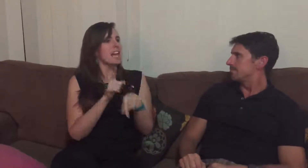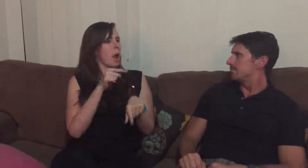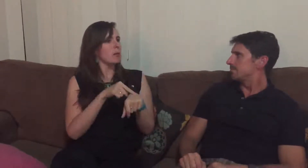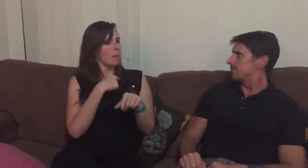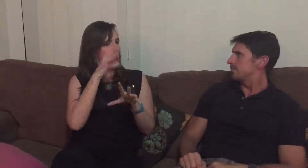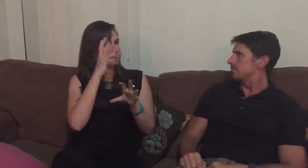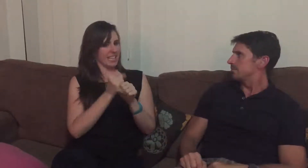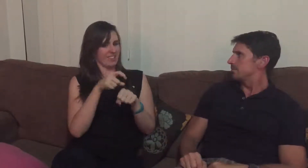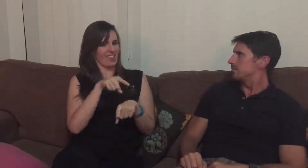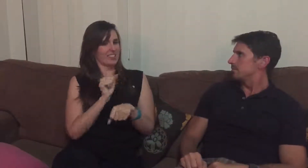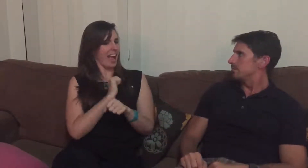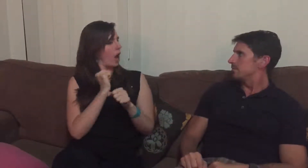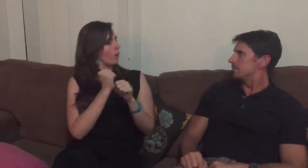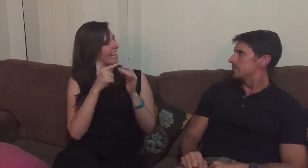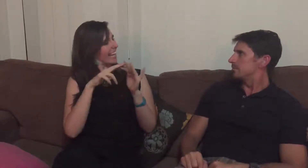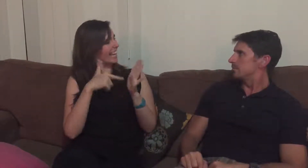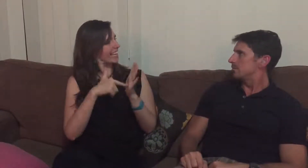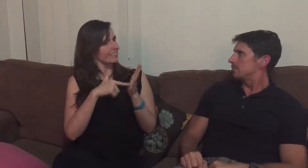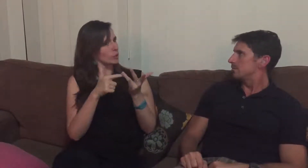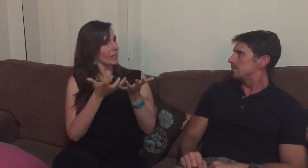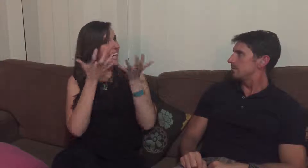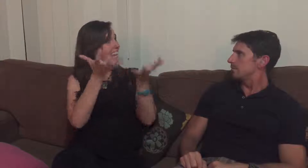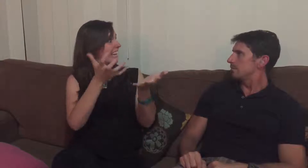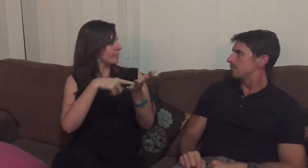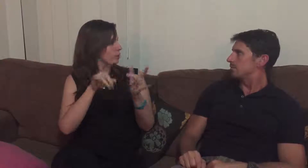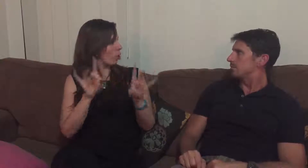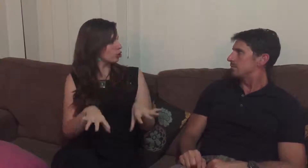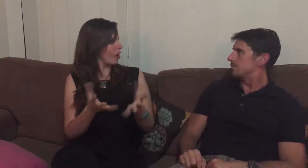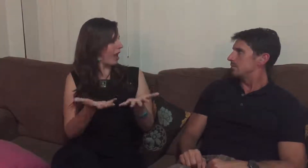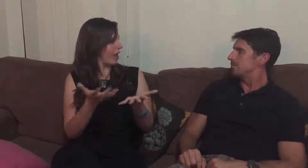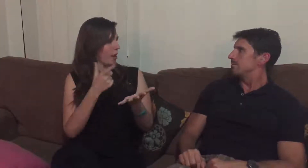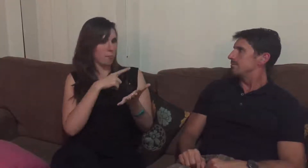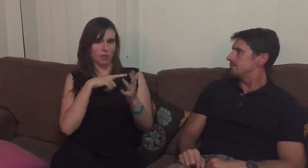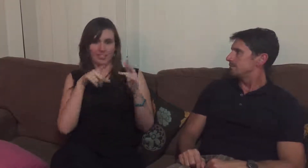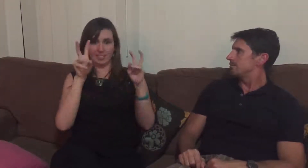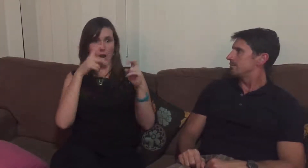I also believe that it's a gift that we can give to wider Australia.